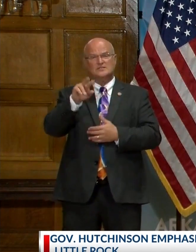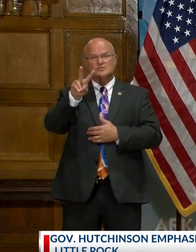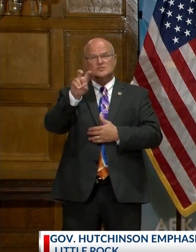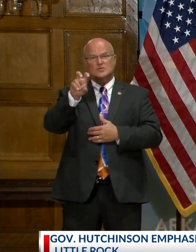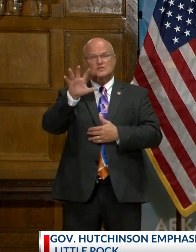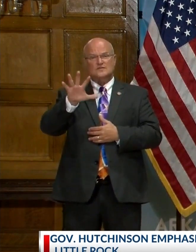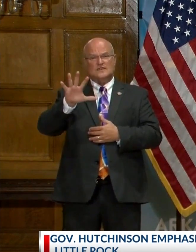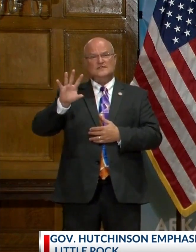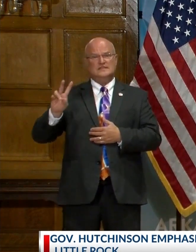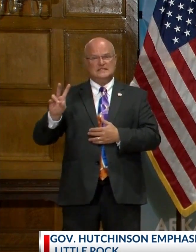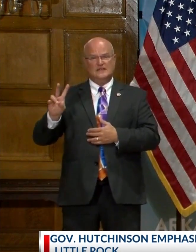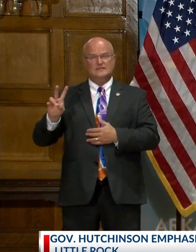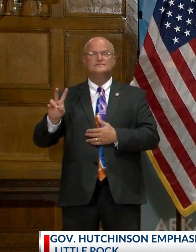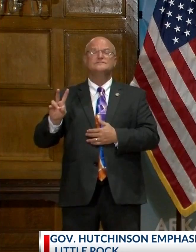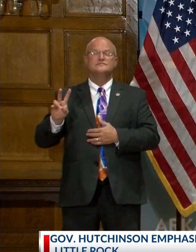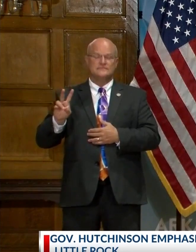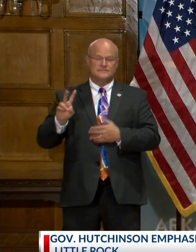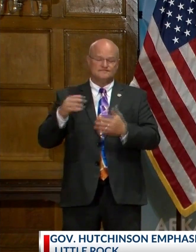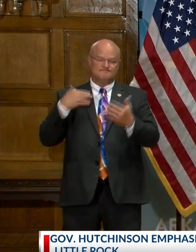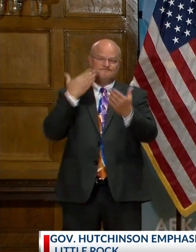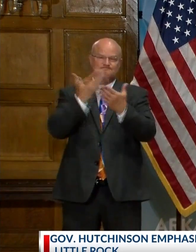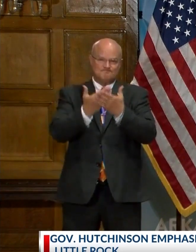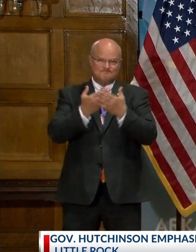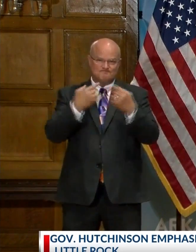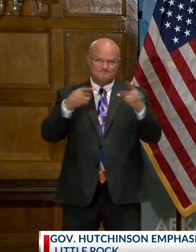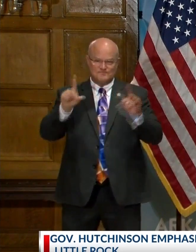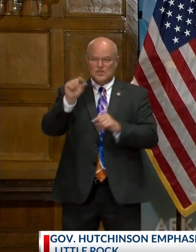WE HAVE AN ADDITIONAL 439 WHICH YOU CAN SEE IS A DECLINE FROM